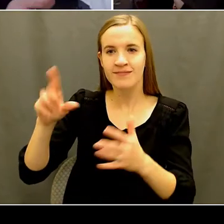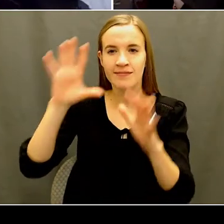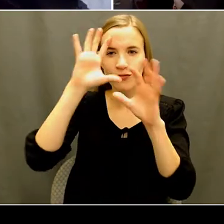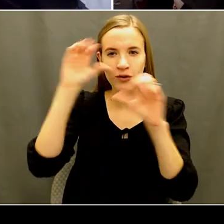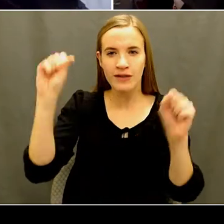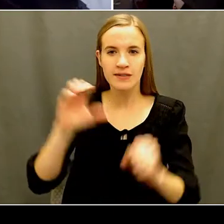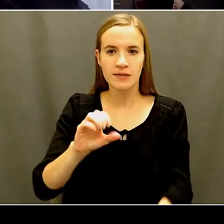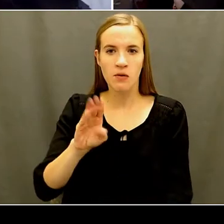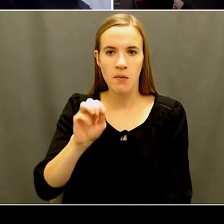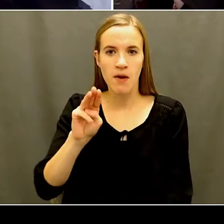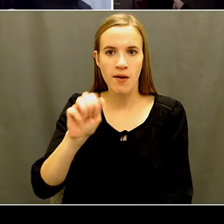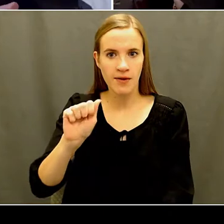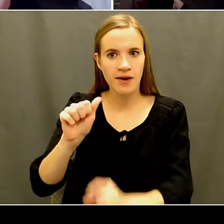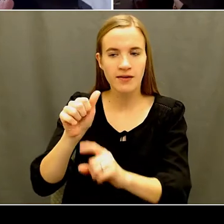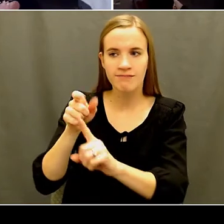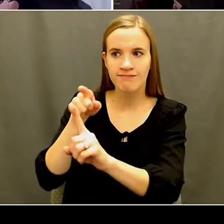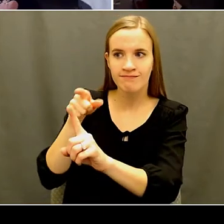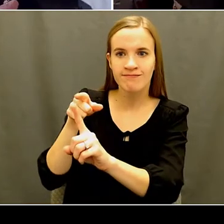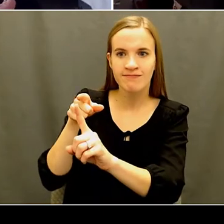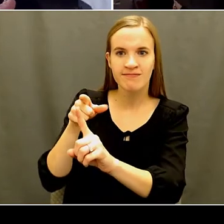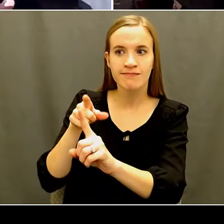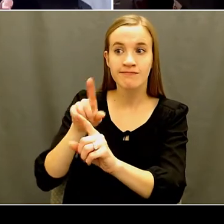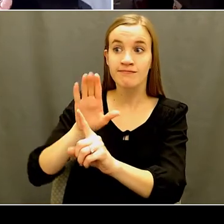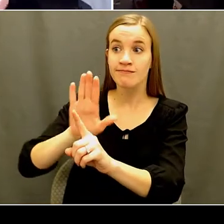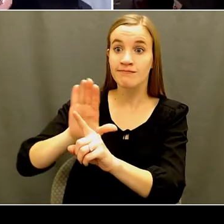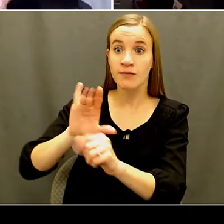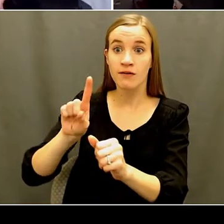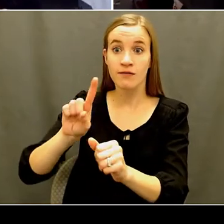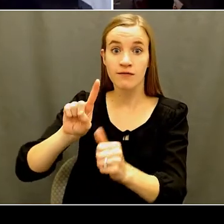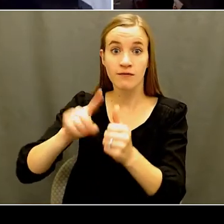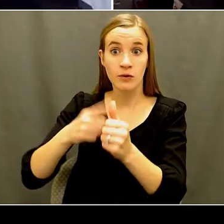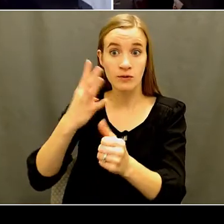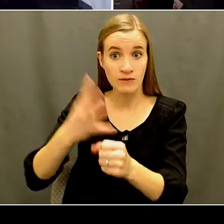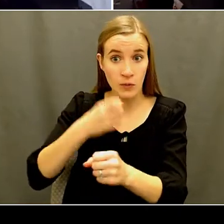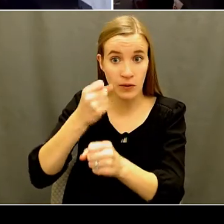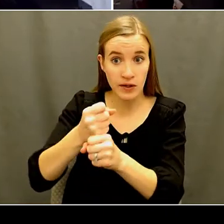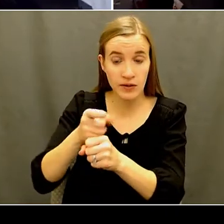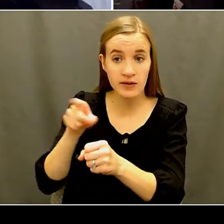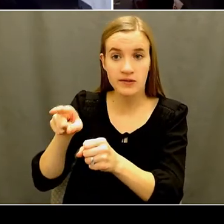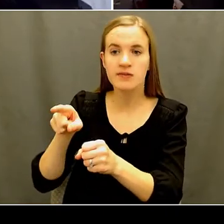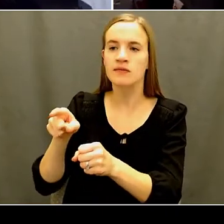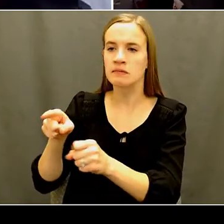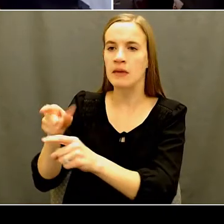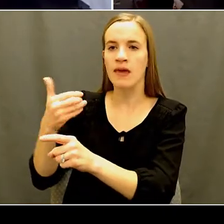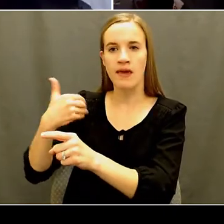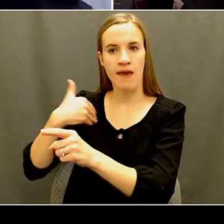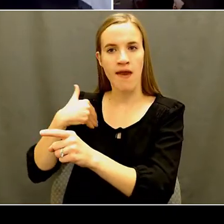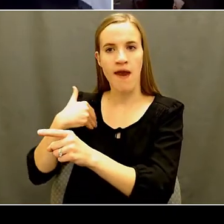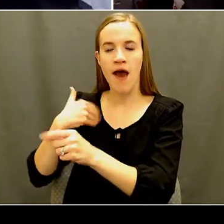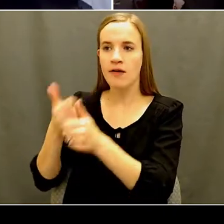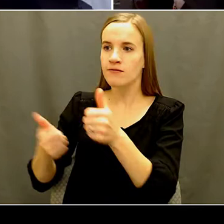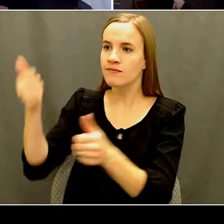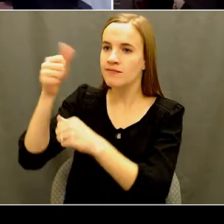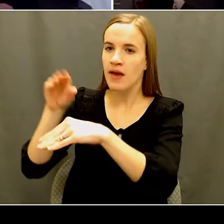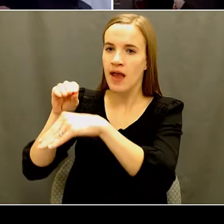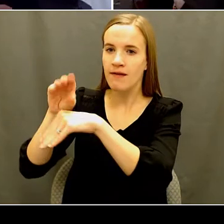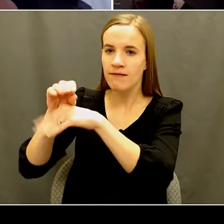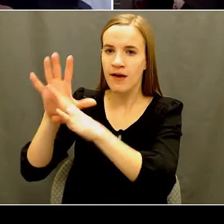name was Kareem Dale. From 2012 on, the White House did not have a permanent